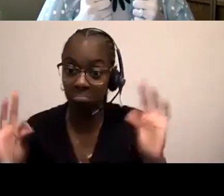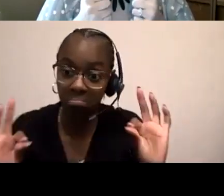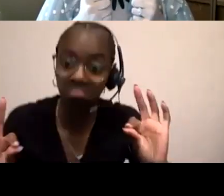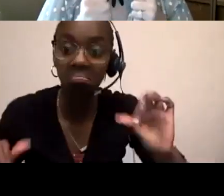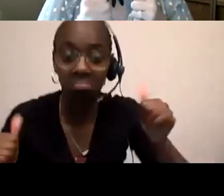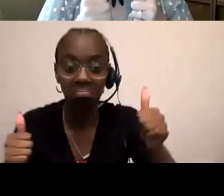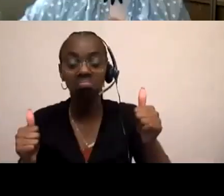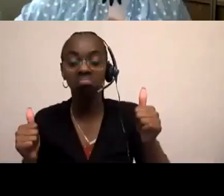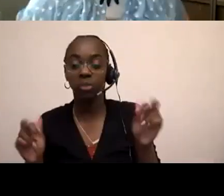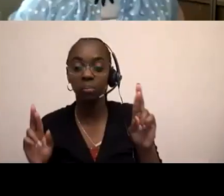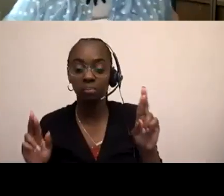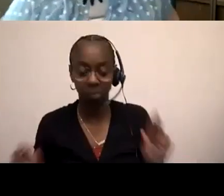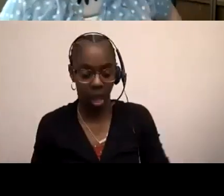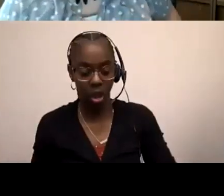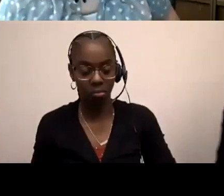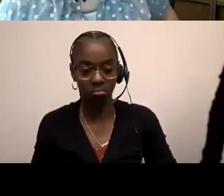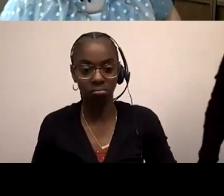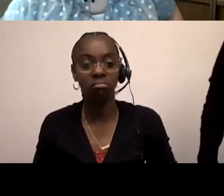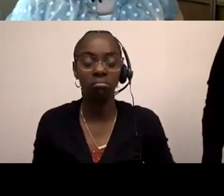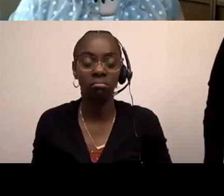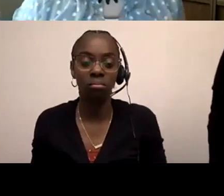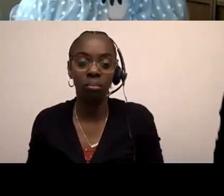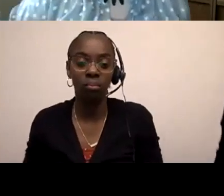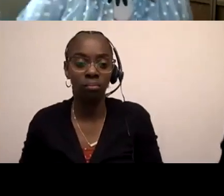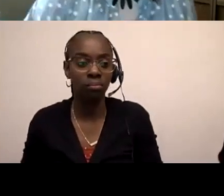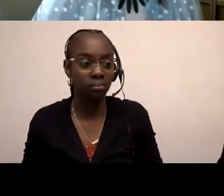SURE. WE READY. I'M GOING TO TALK